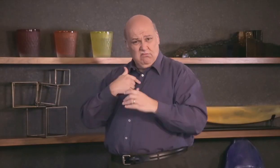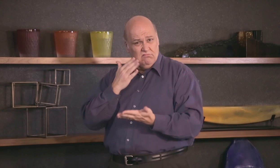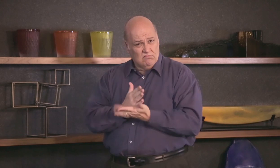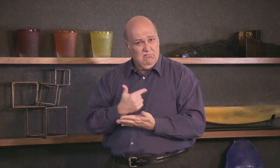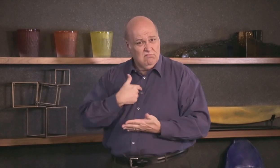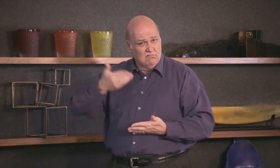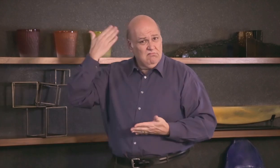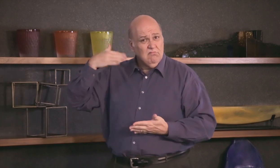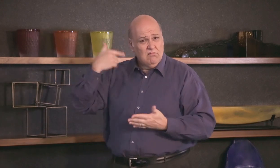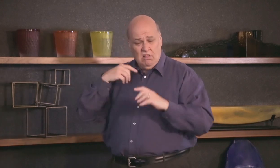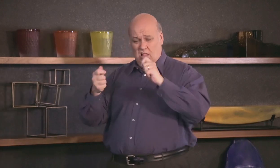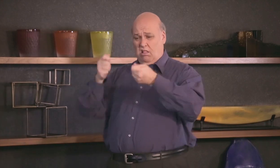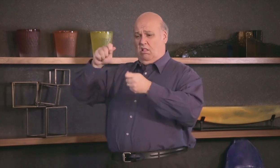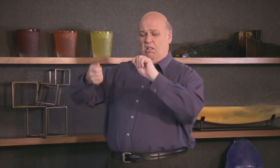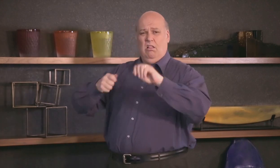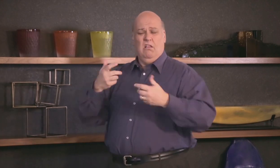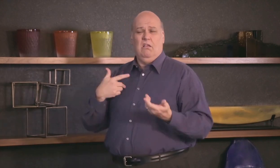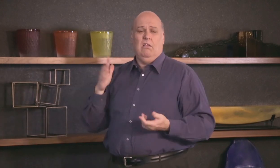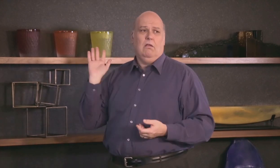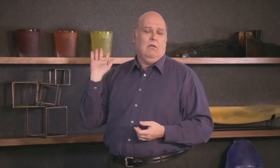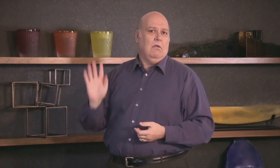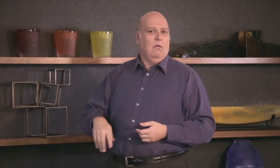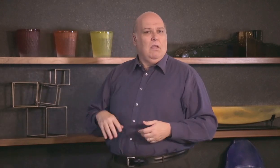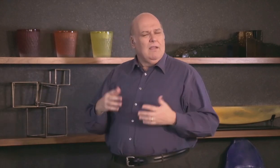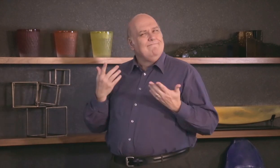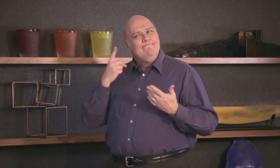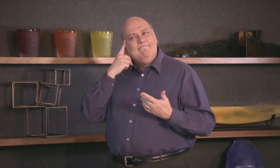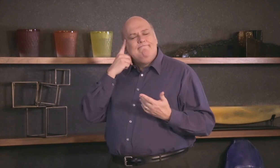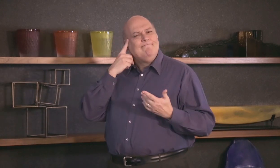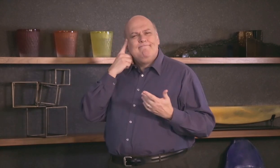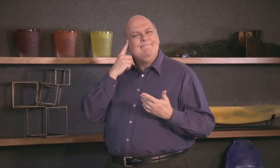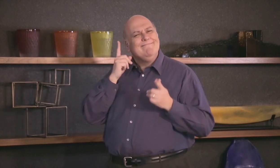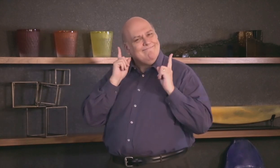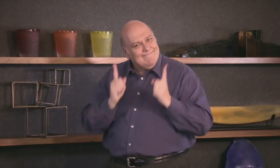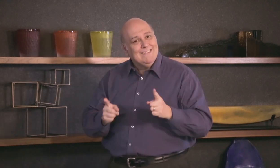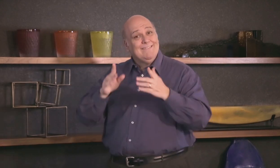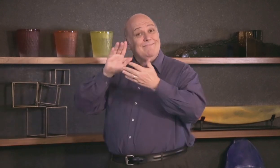has happened to me. I began to stop going after making adjustments repeatedly. There ought to